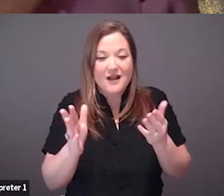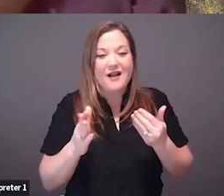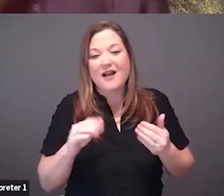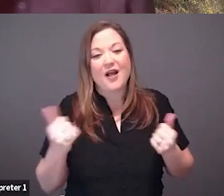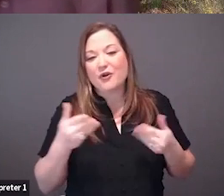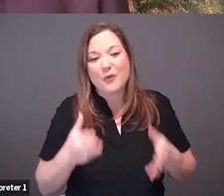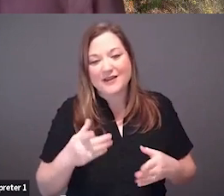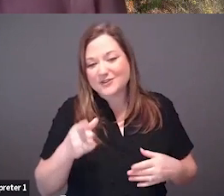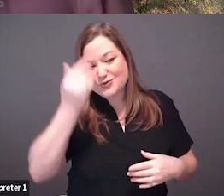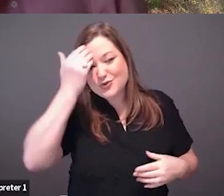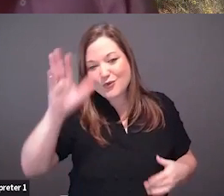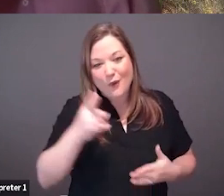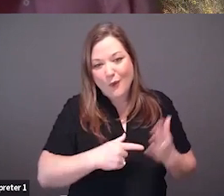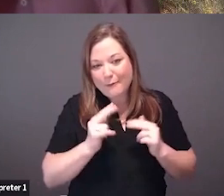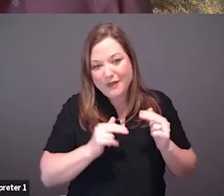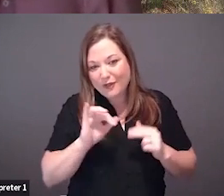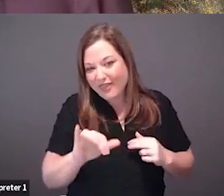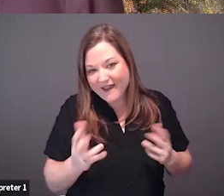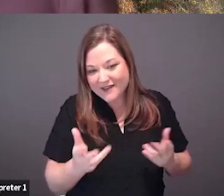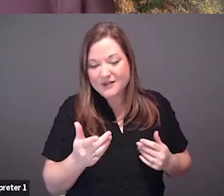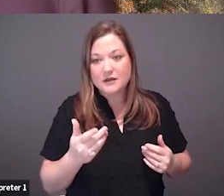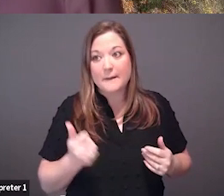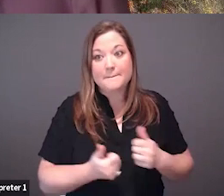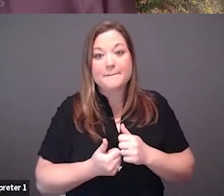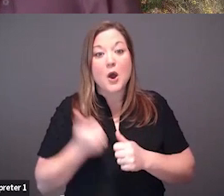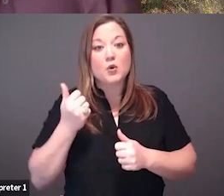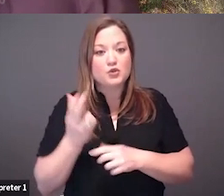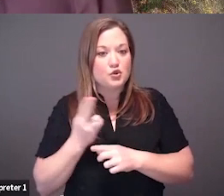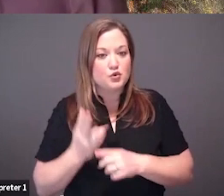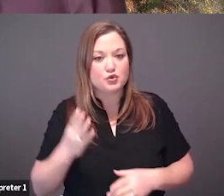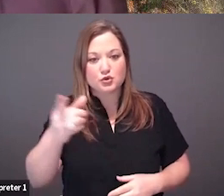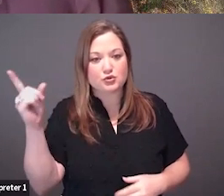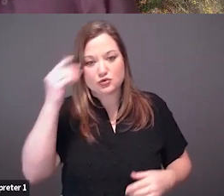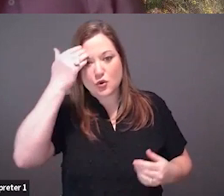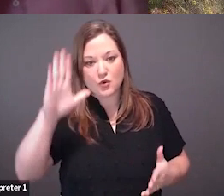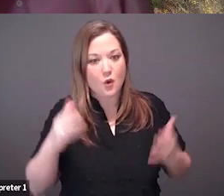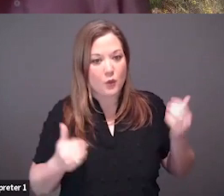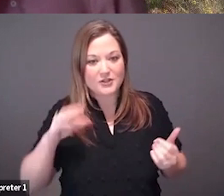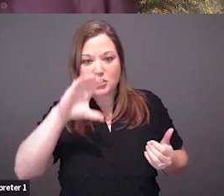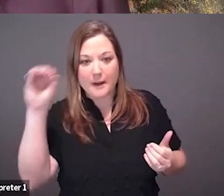I think a lot of users wouldn't even know which company to reach out to. They just reach out to the website owner probably directly.